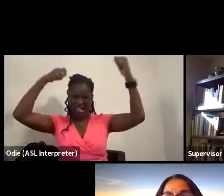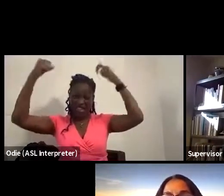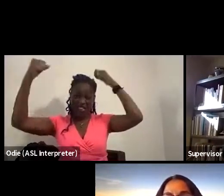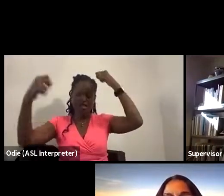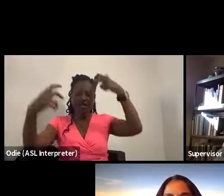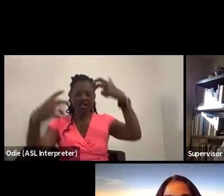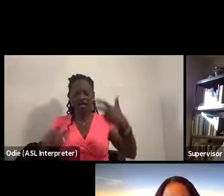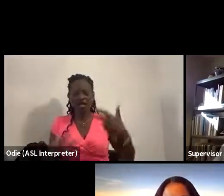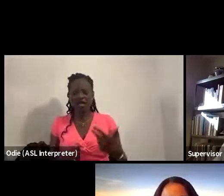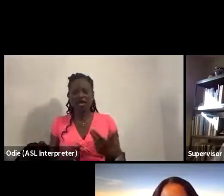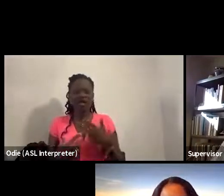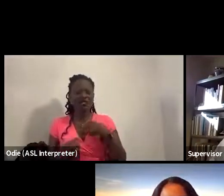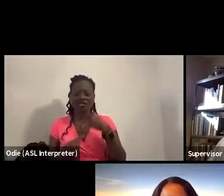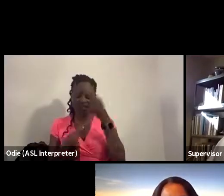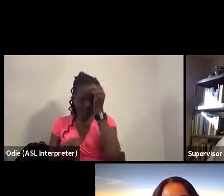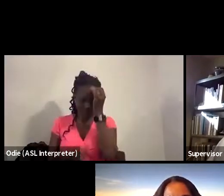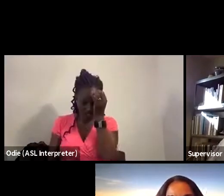So I've been thinking about how best to